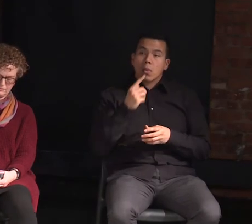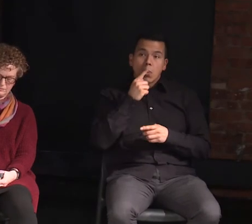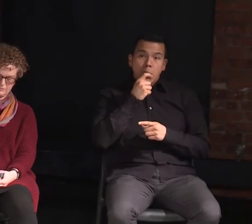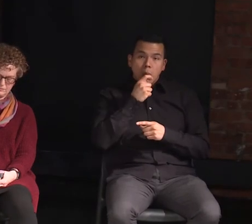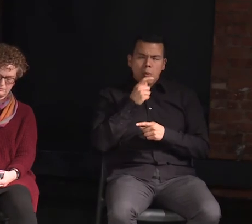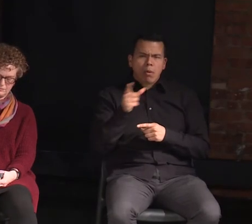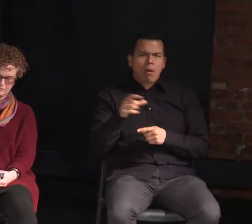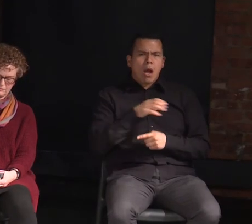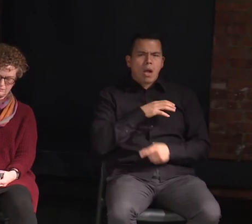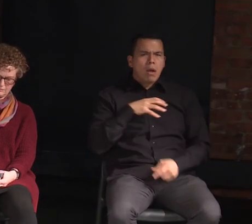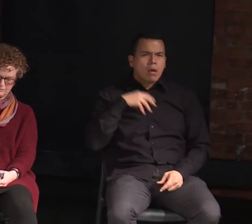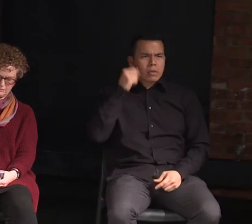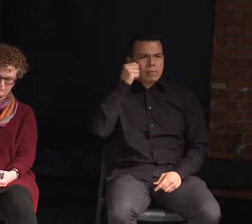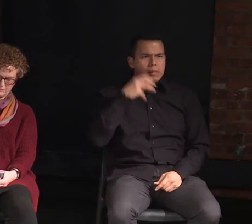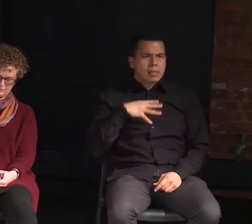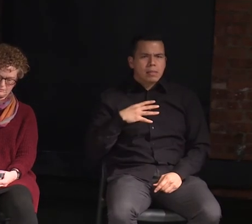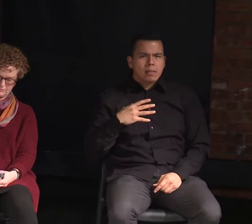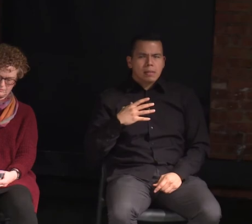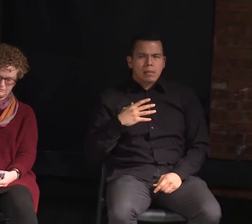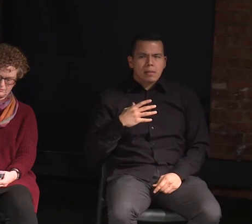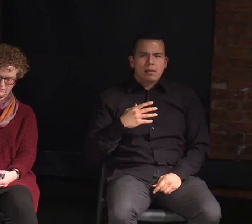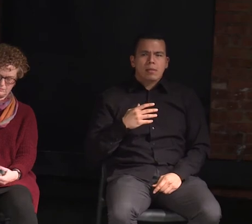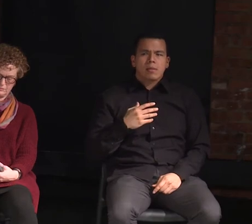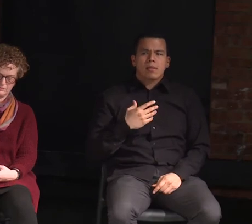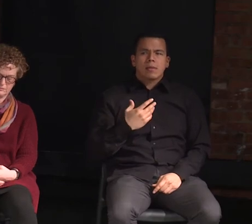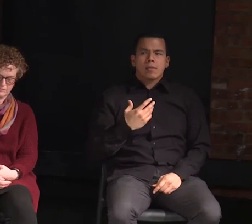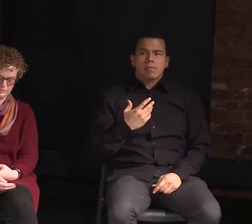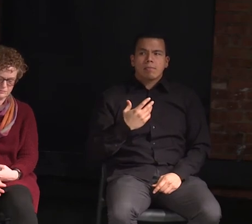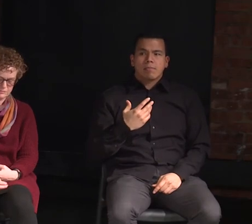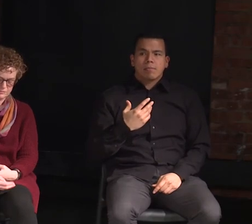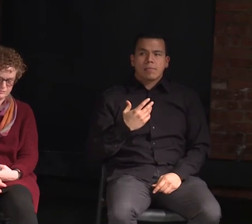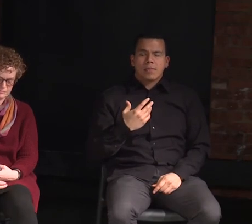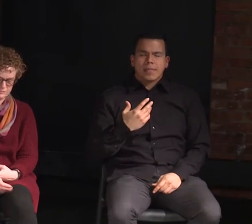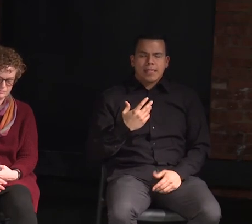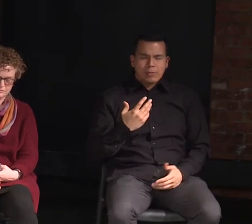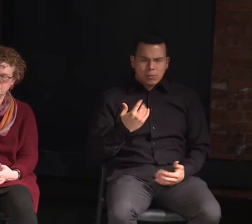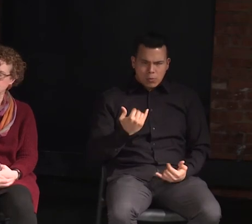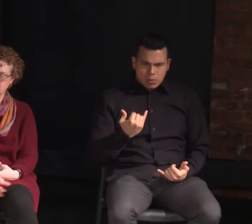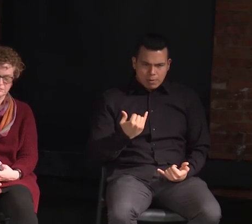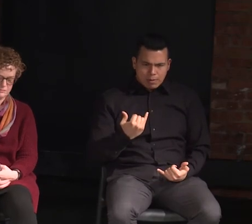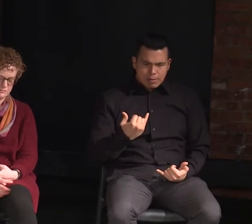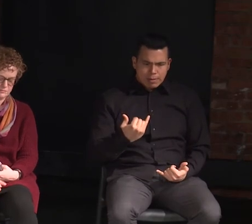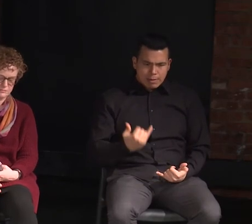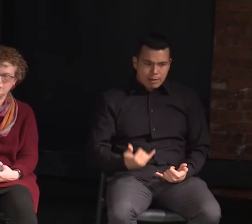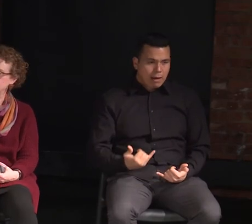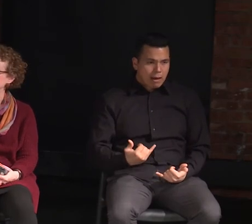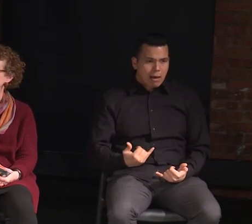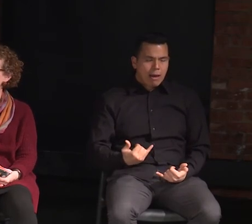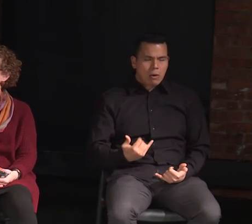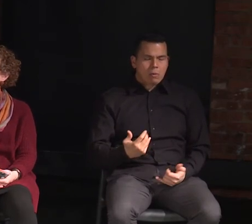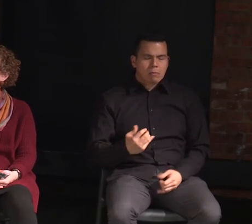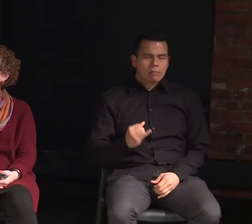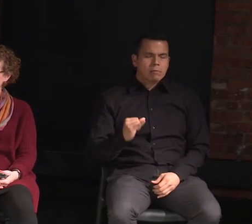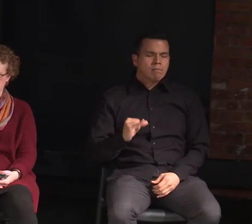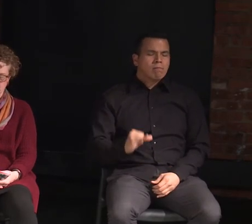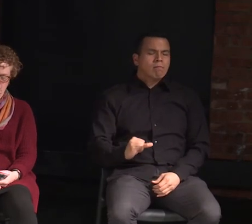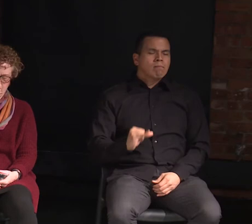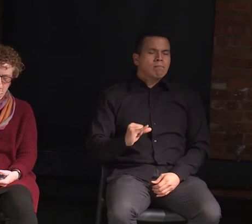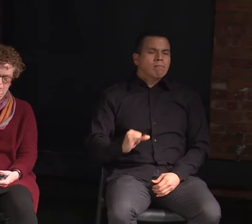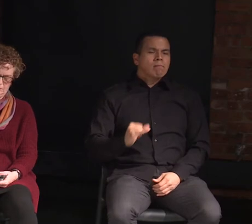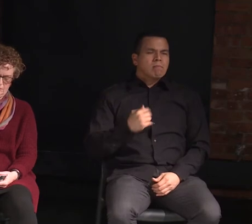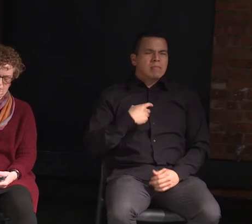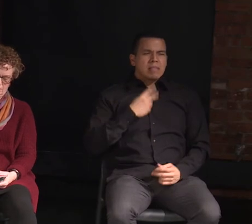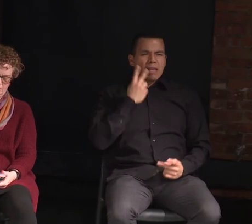It has been sobering for me to watch this reckoning happen.